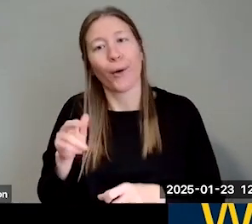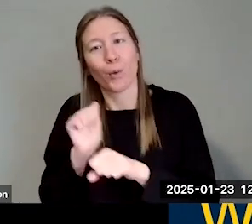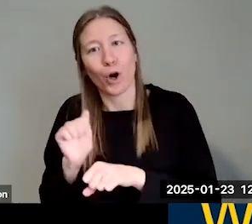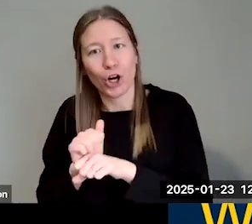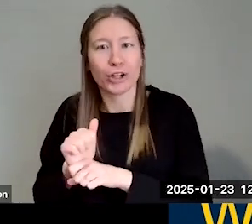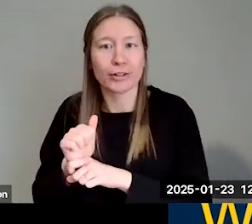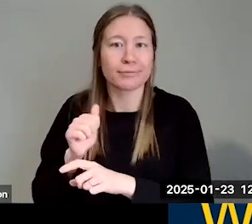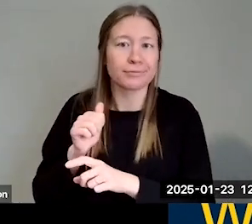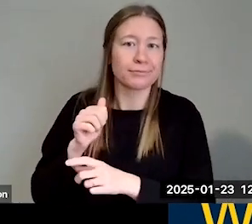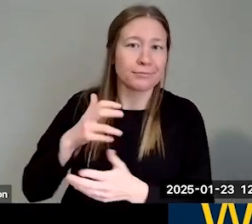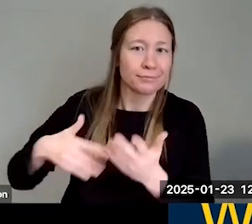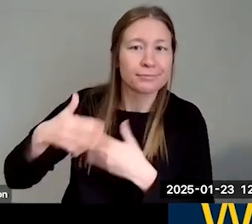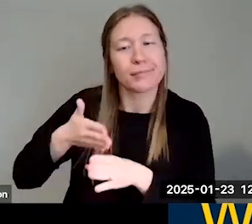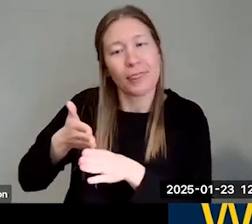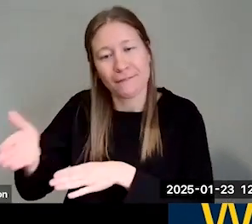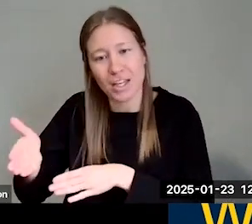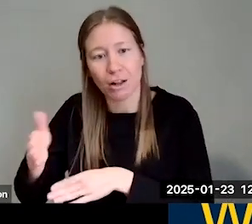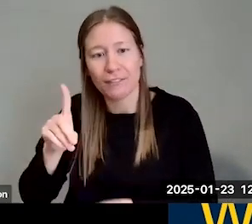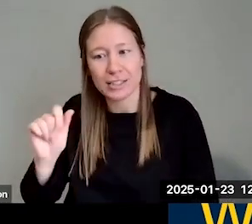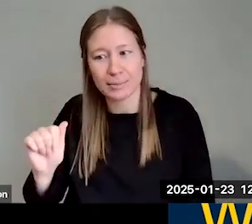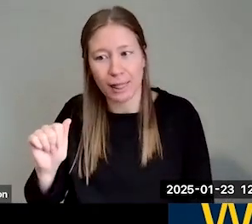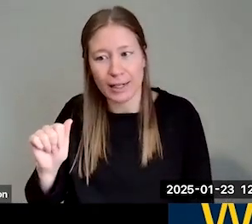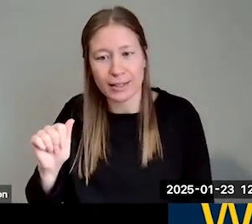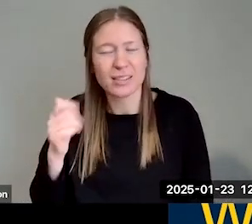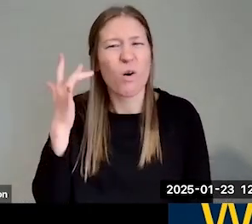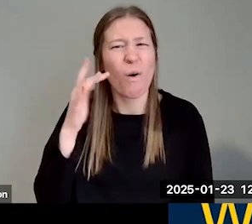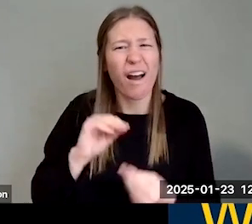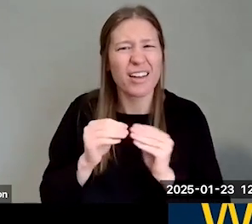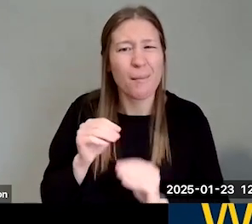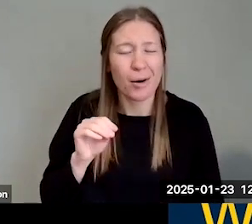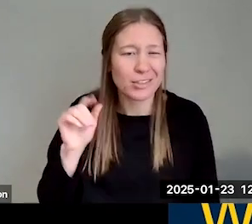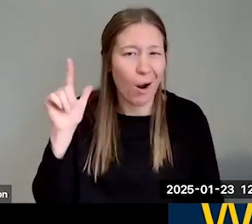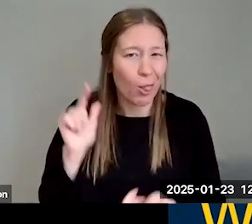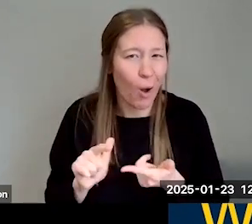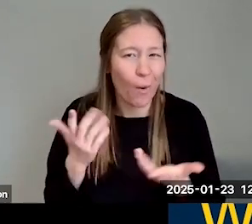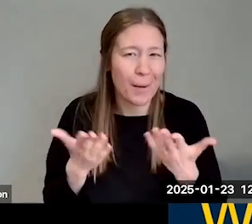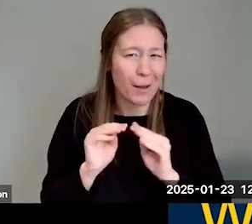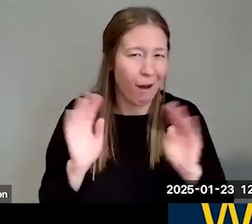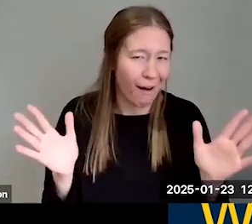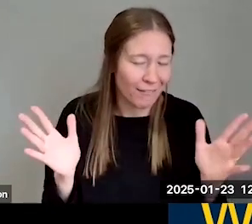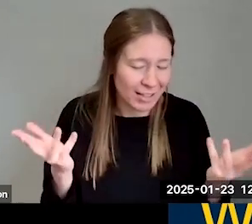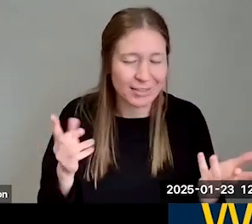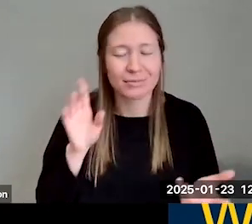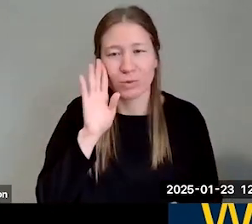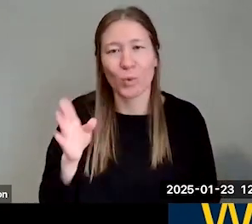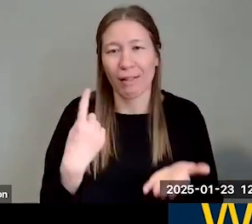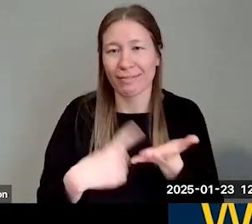as to why these numbers are so low. So we're gonna take a minute and talk about why people don't disclose.